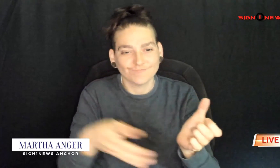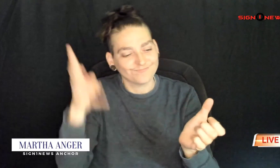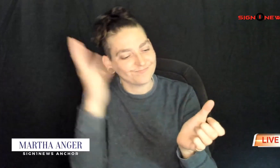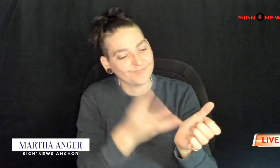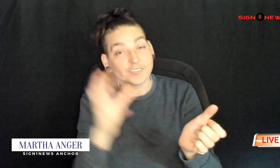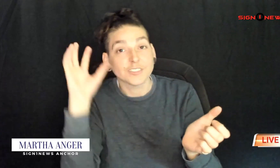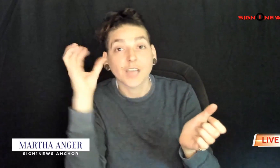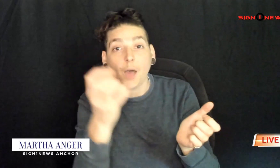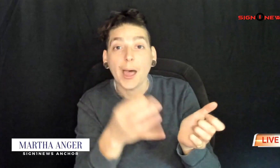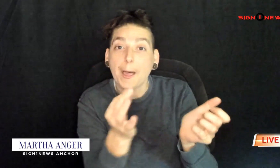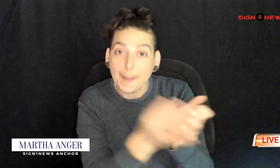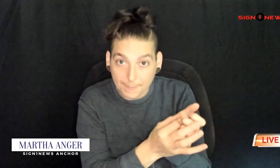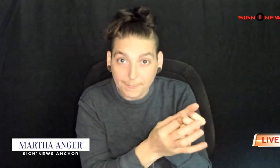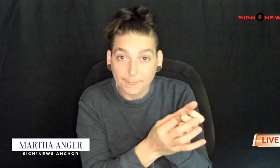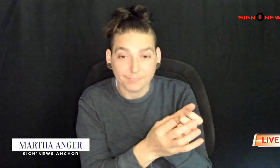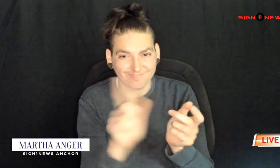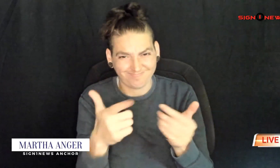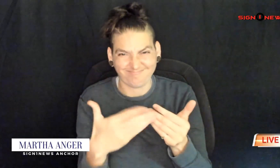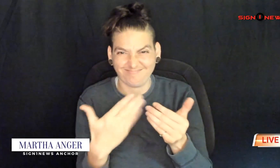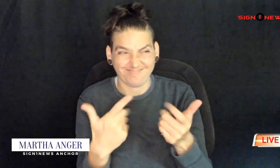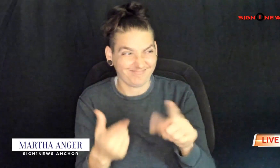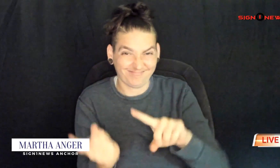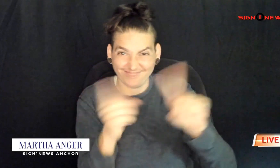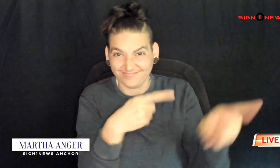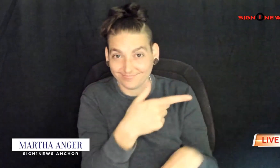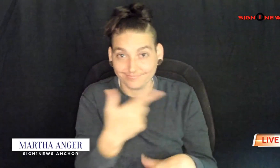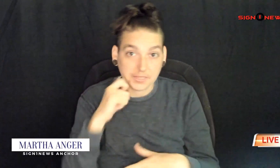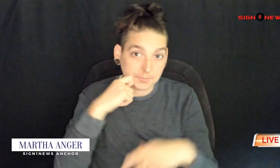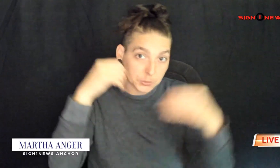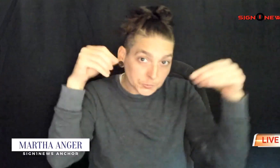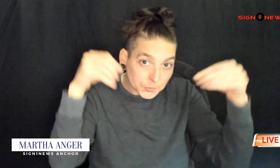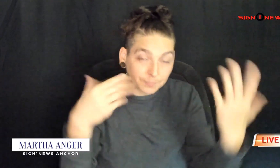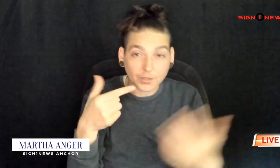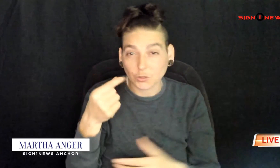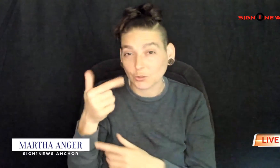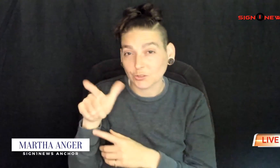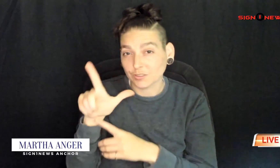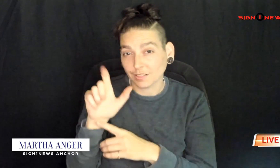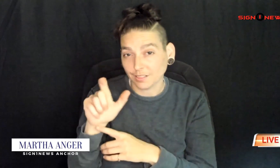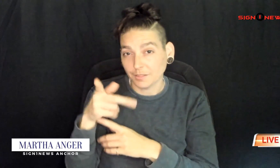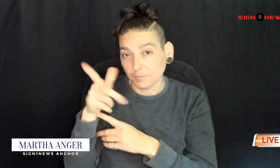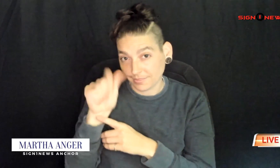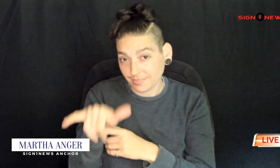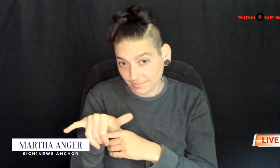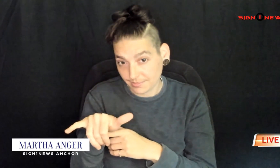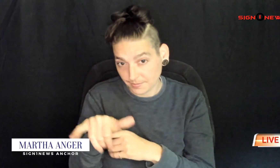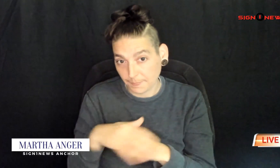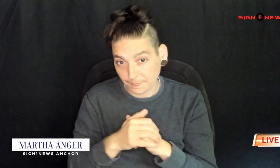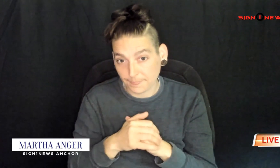you can download the Sign1News app by heading to the app store or Google play store on your